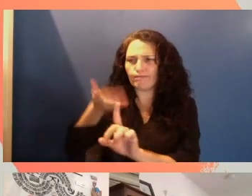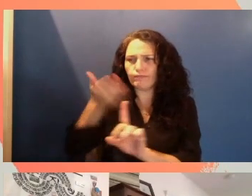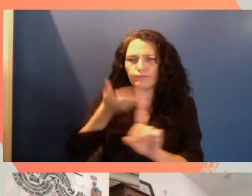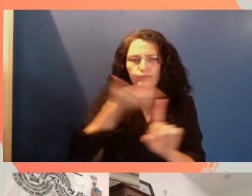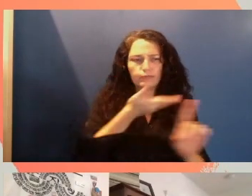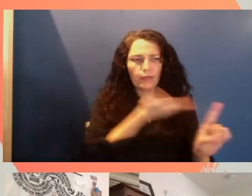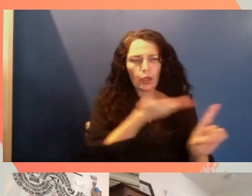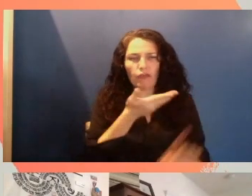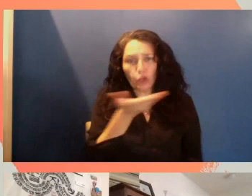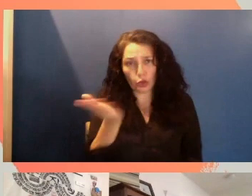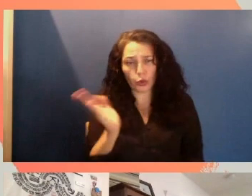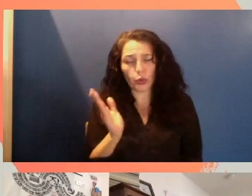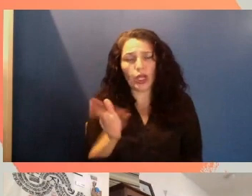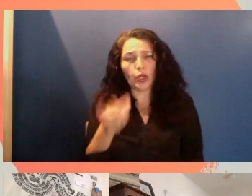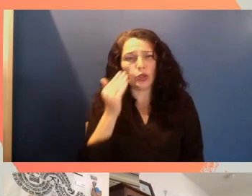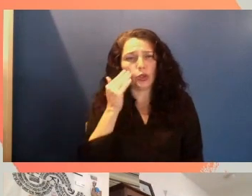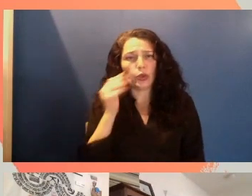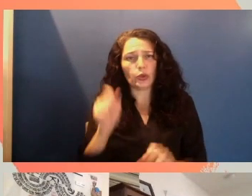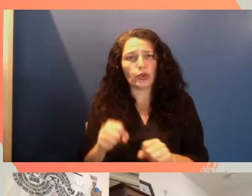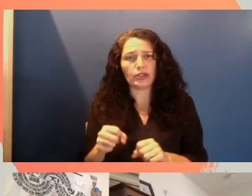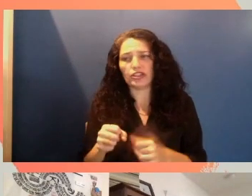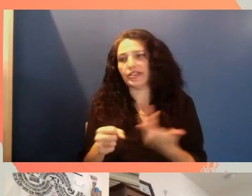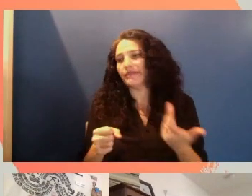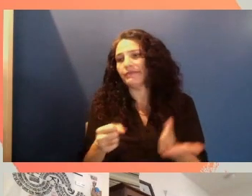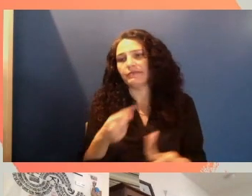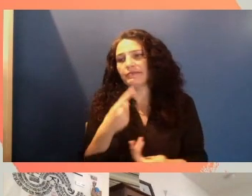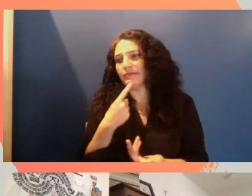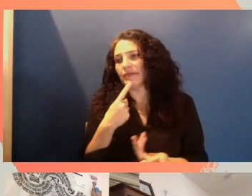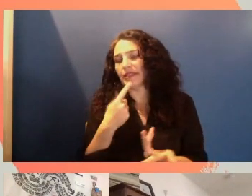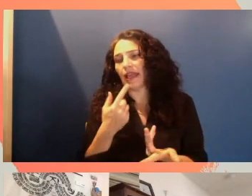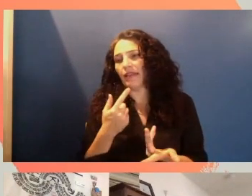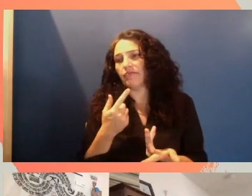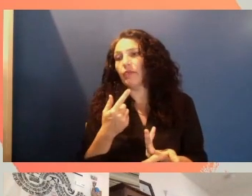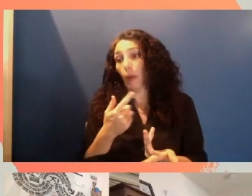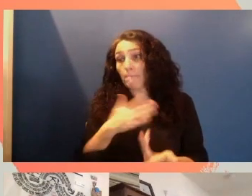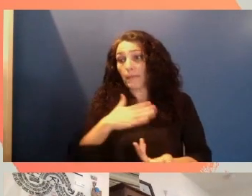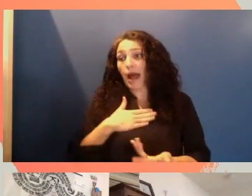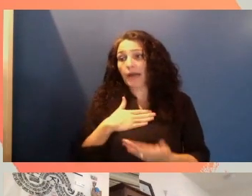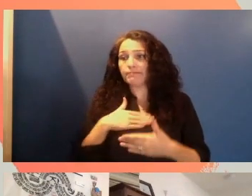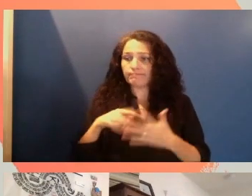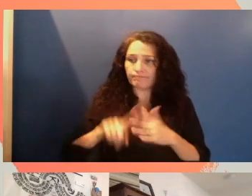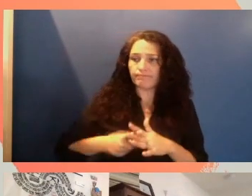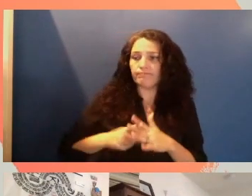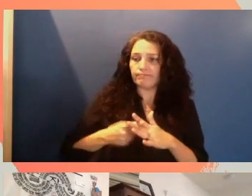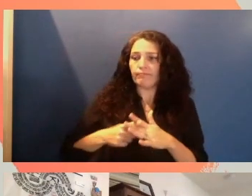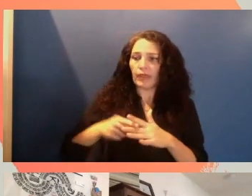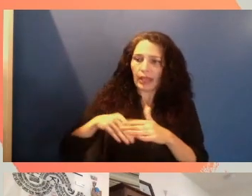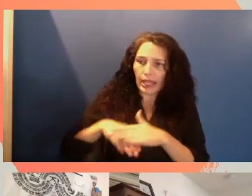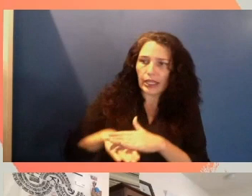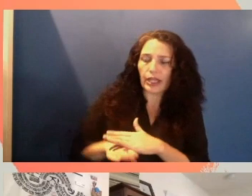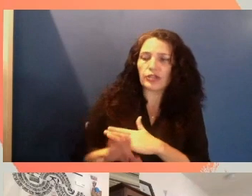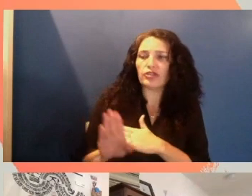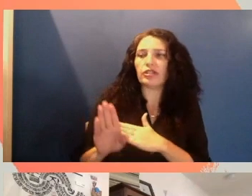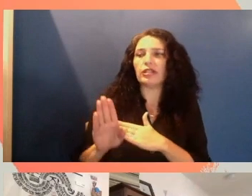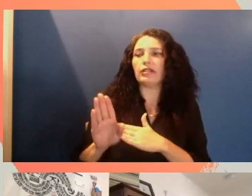So, and then, you can even throw me in there. Like I saw my entry point as being a filmmaker, like that was the skill and the talent that I had at the time.